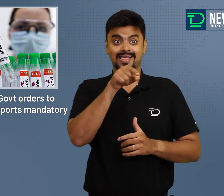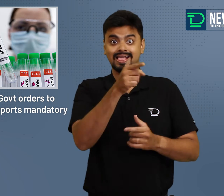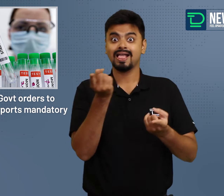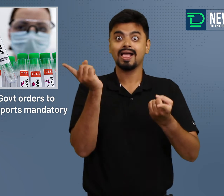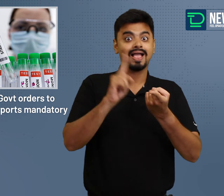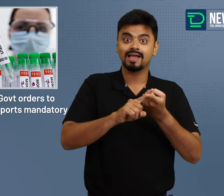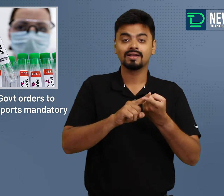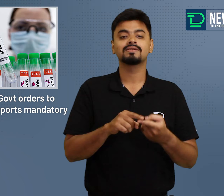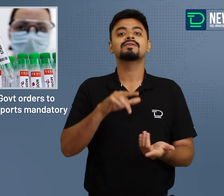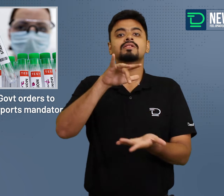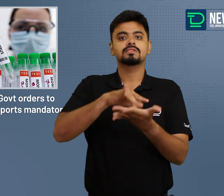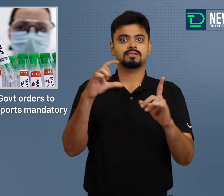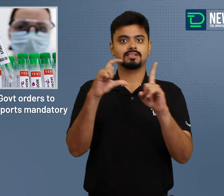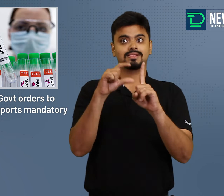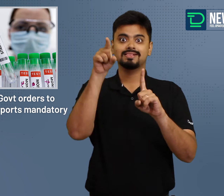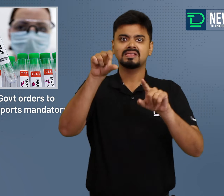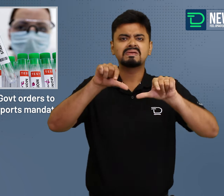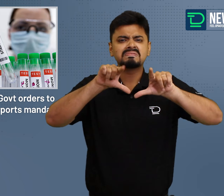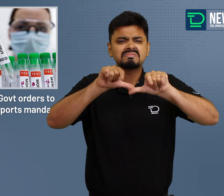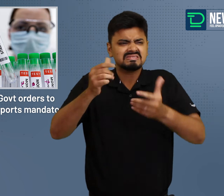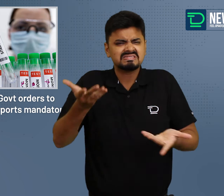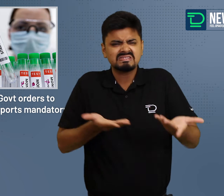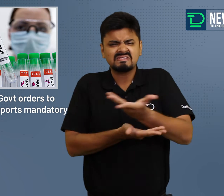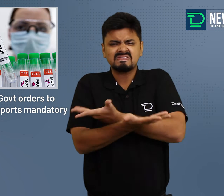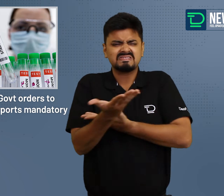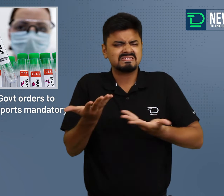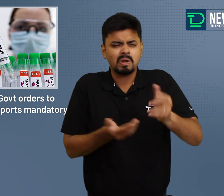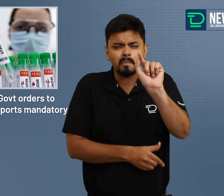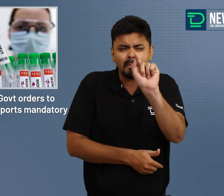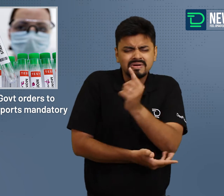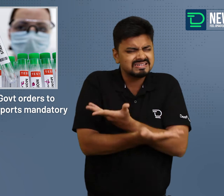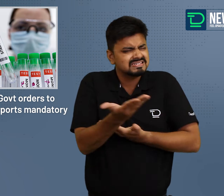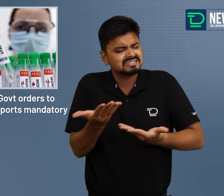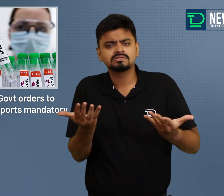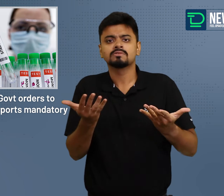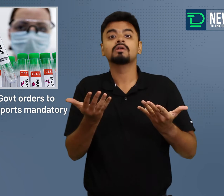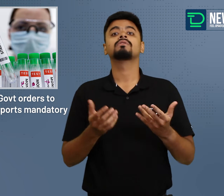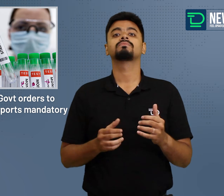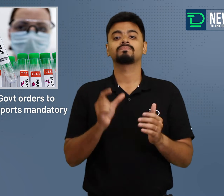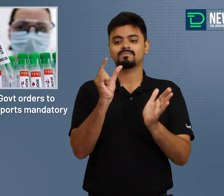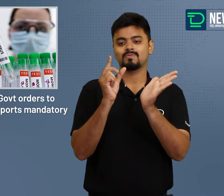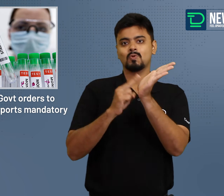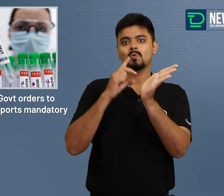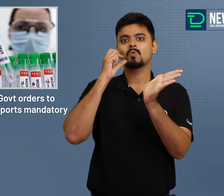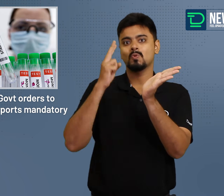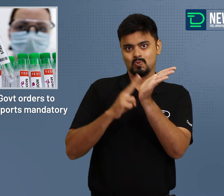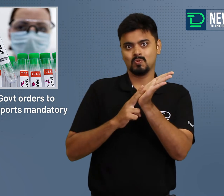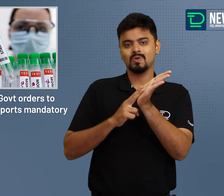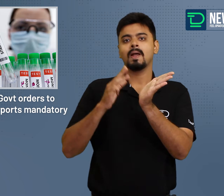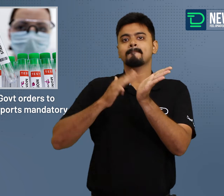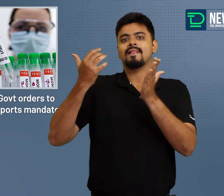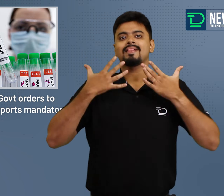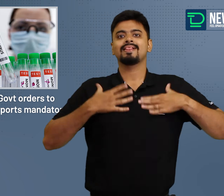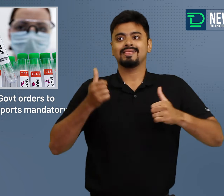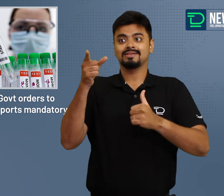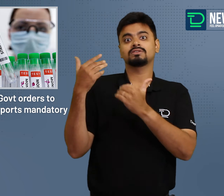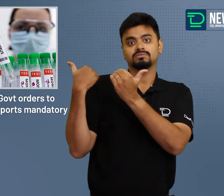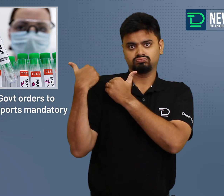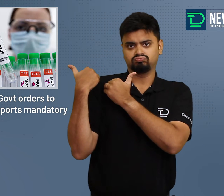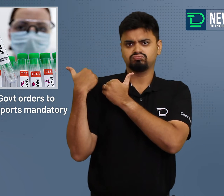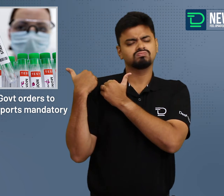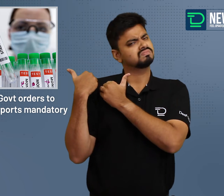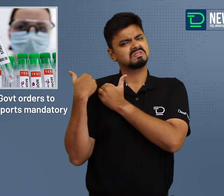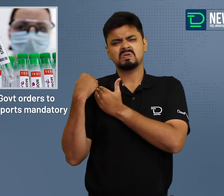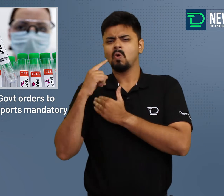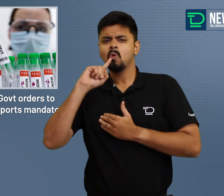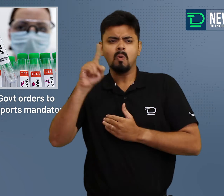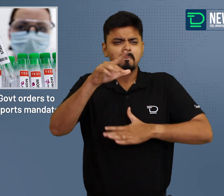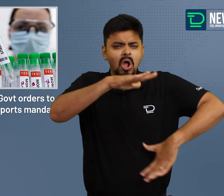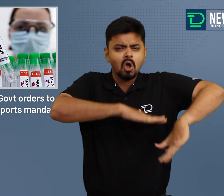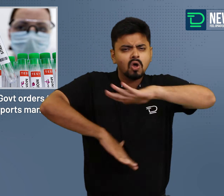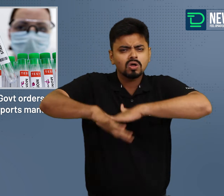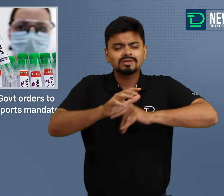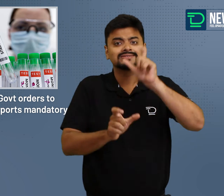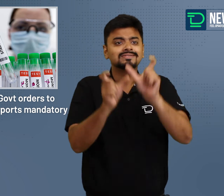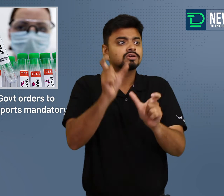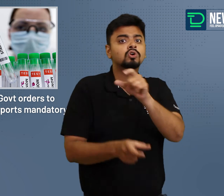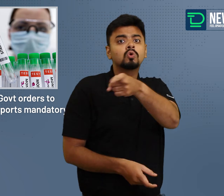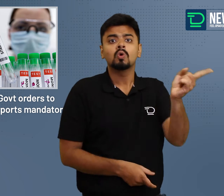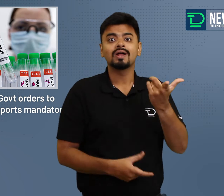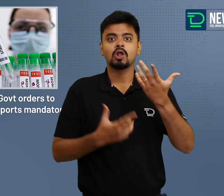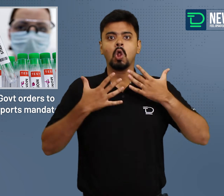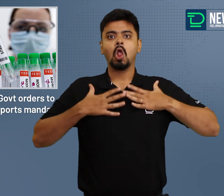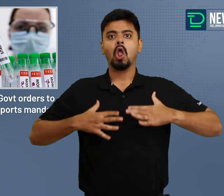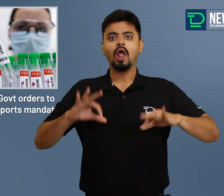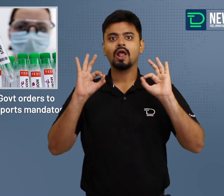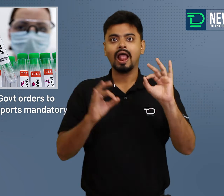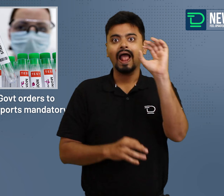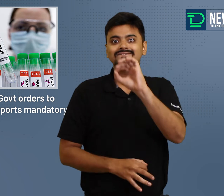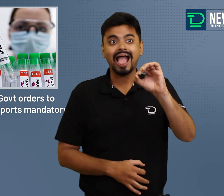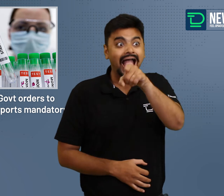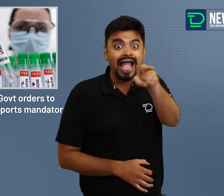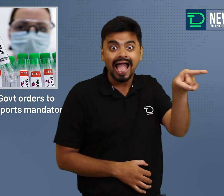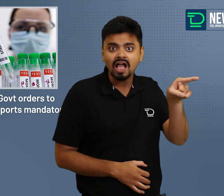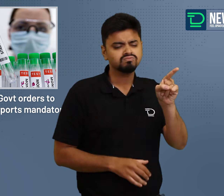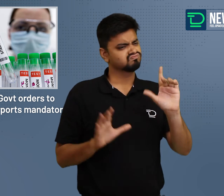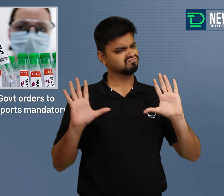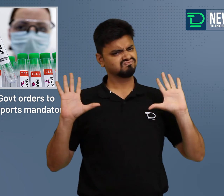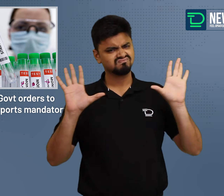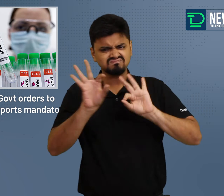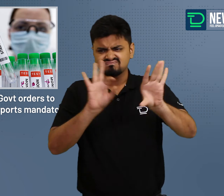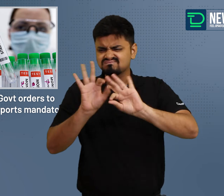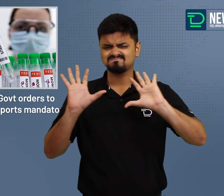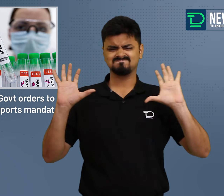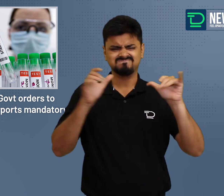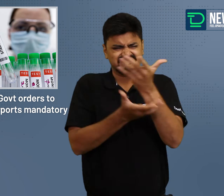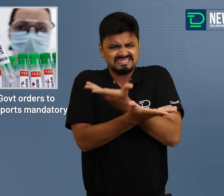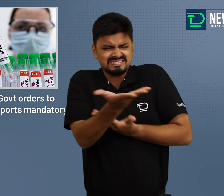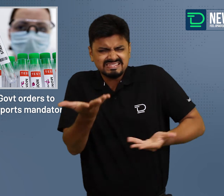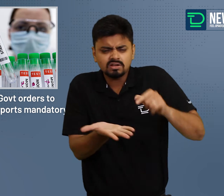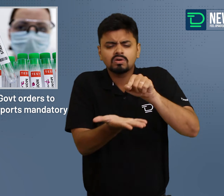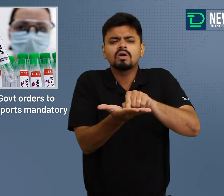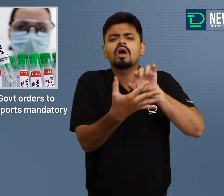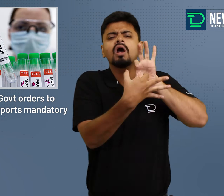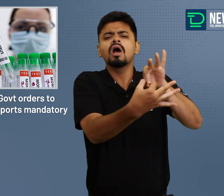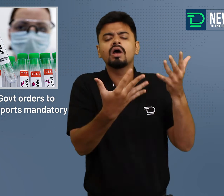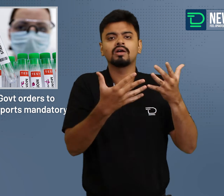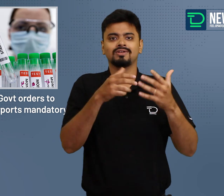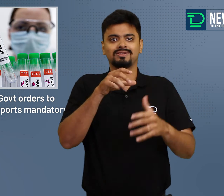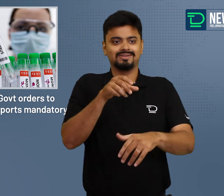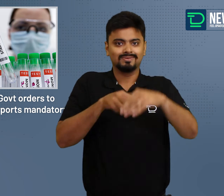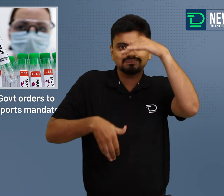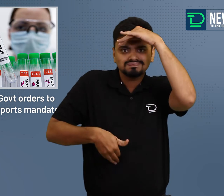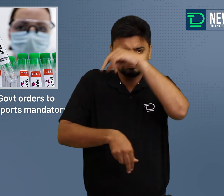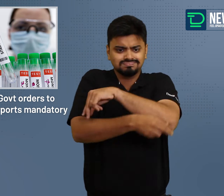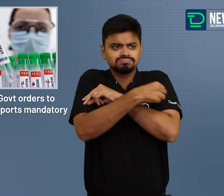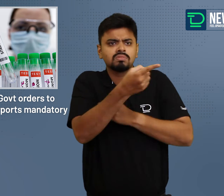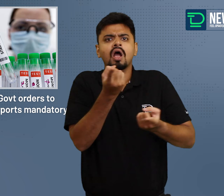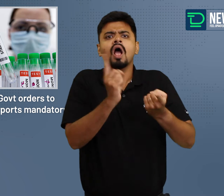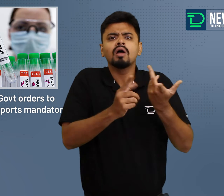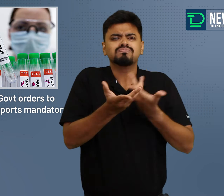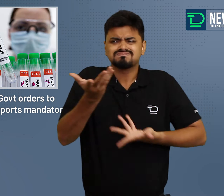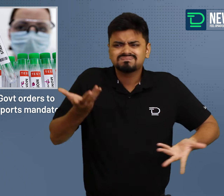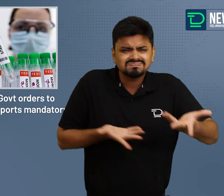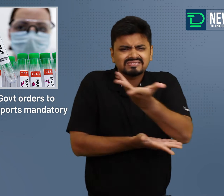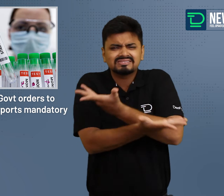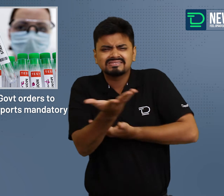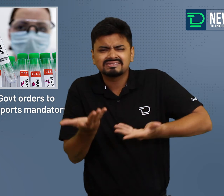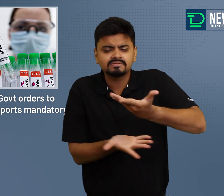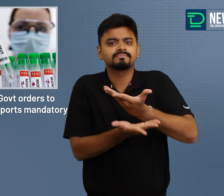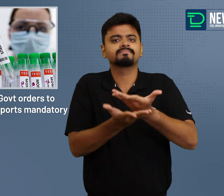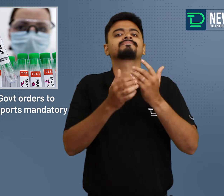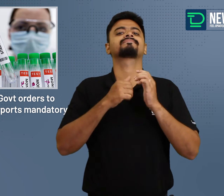In this case, a consultation meeting was held in Delhi which health officials organized by the Union Ministry of Health.